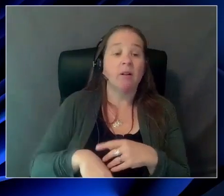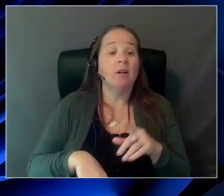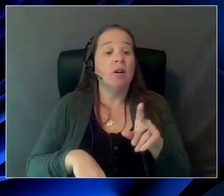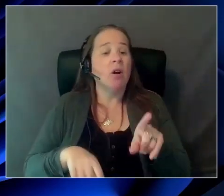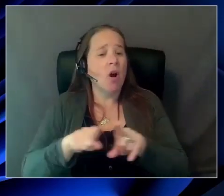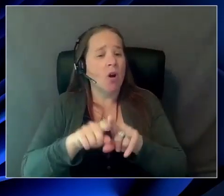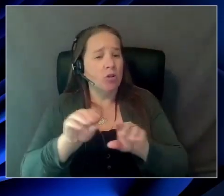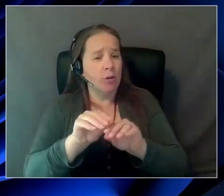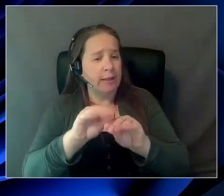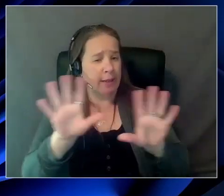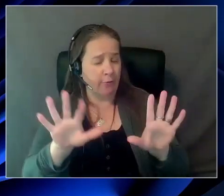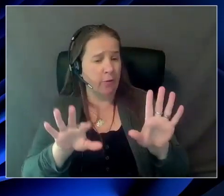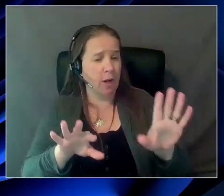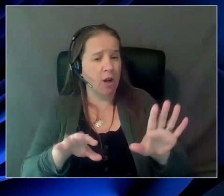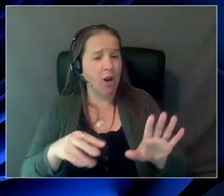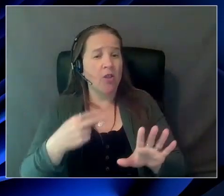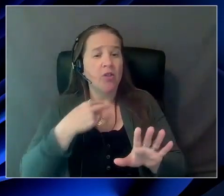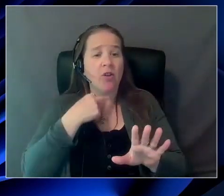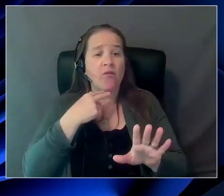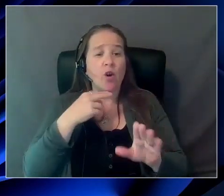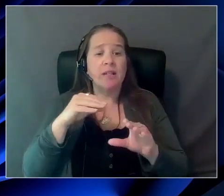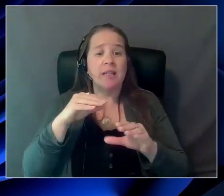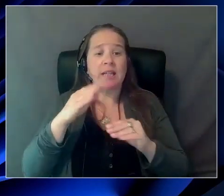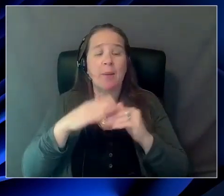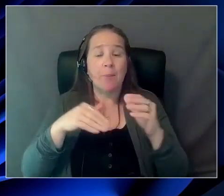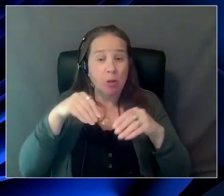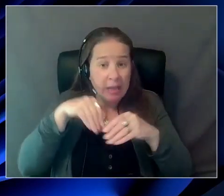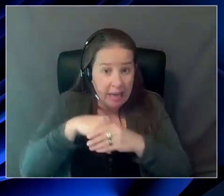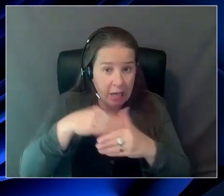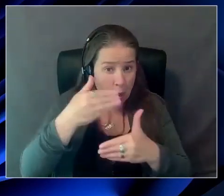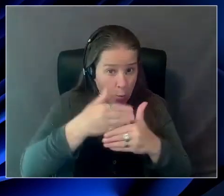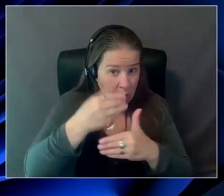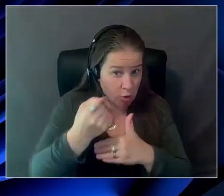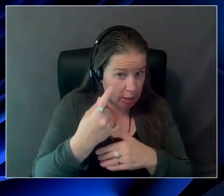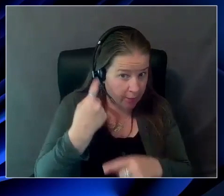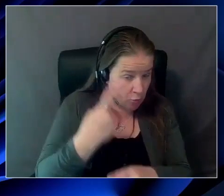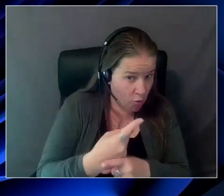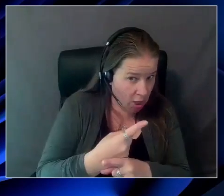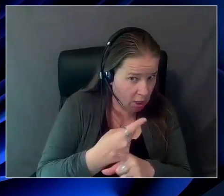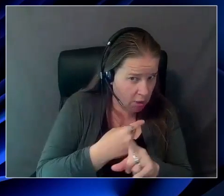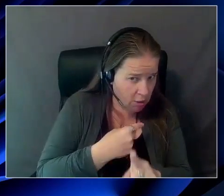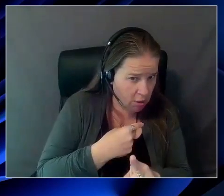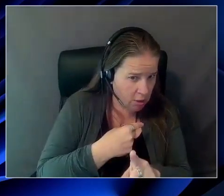those are the voices built into Windows 11, is that correct?